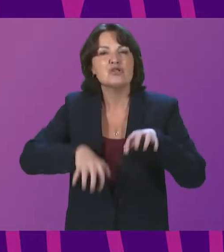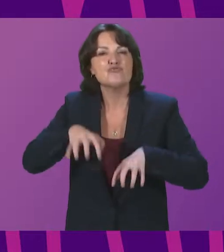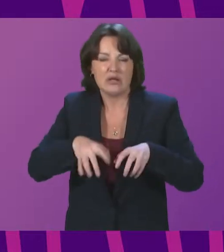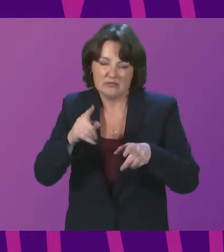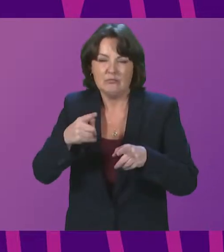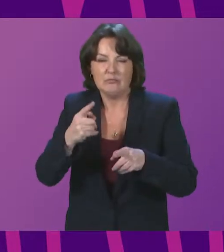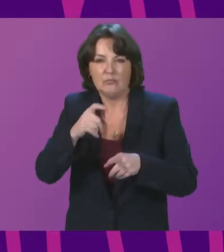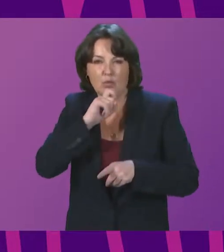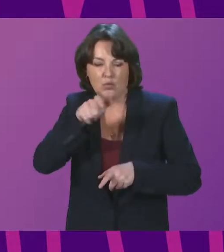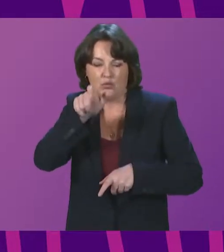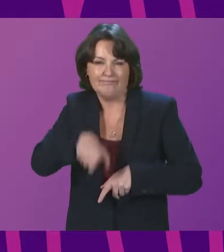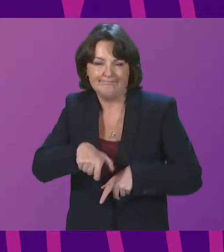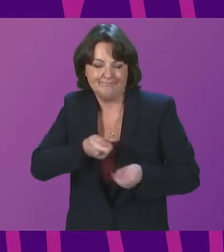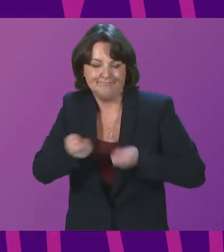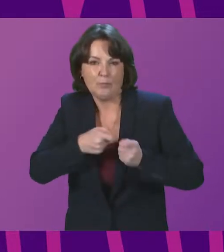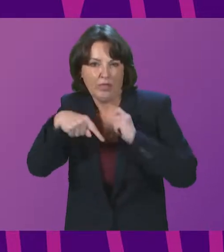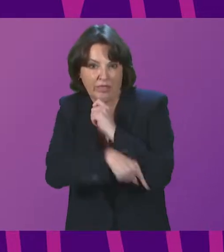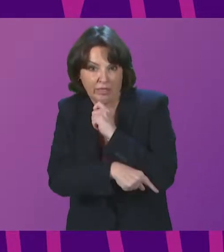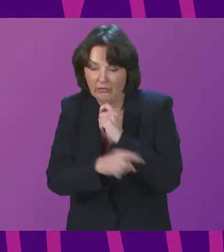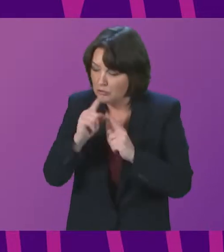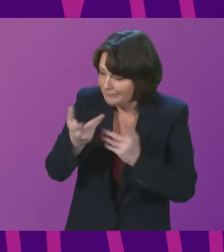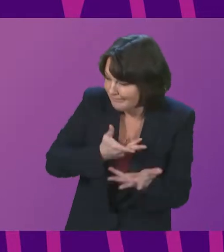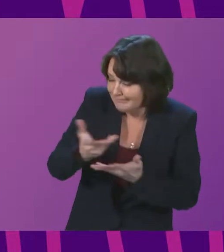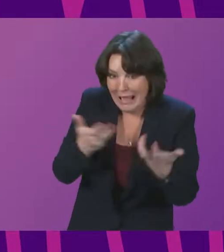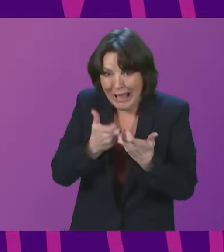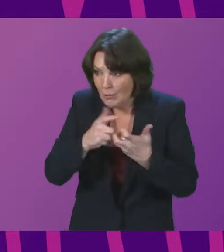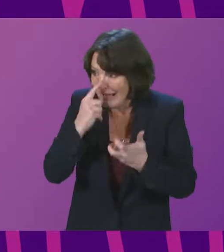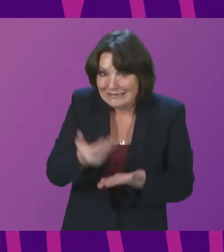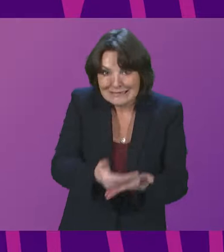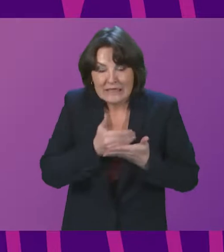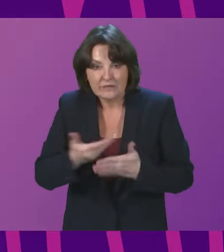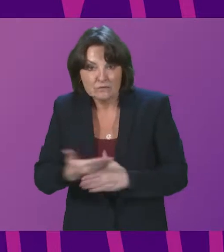to explore all possibilities for rescuing jobs.